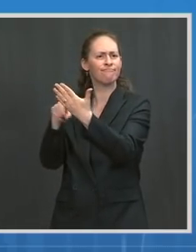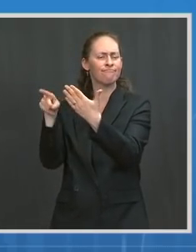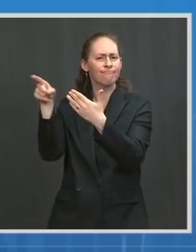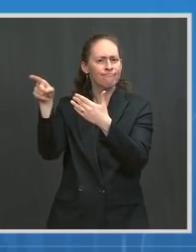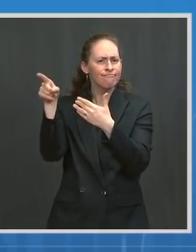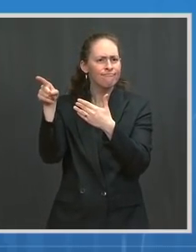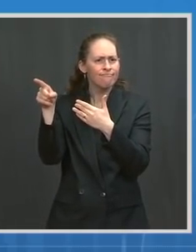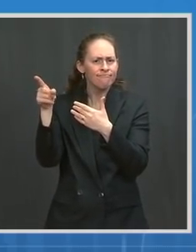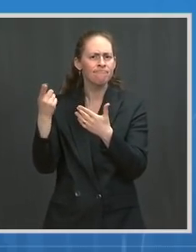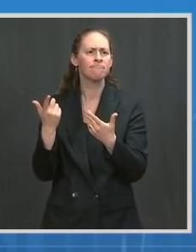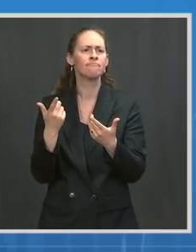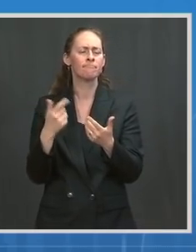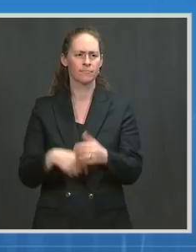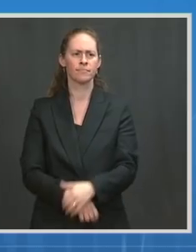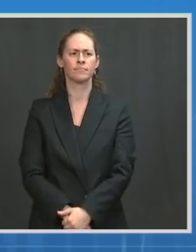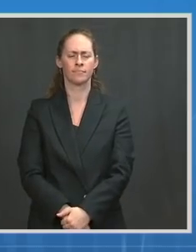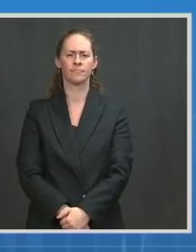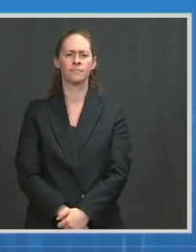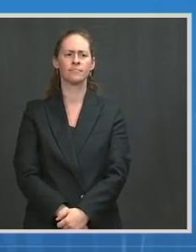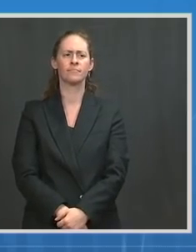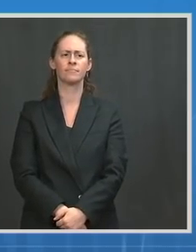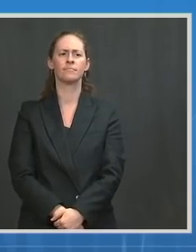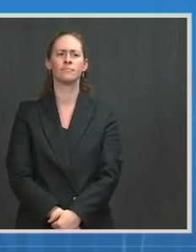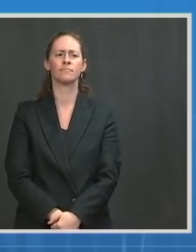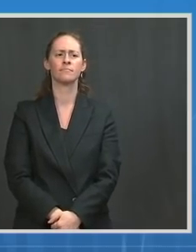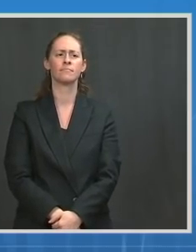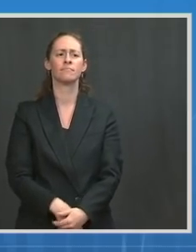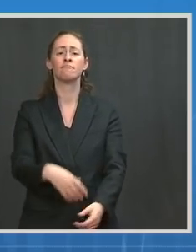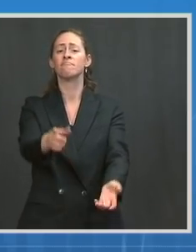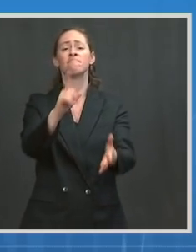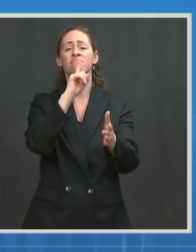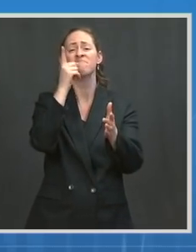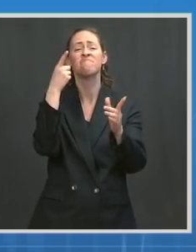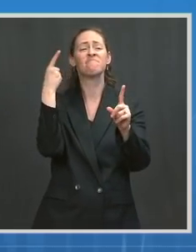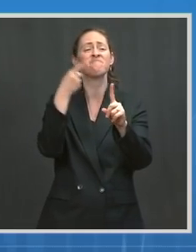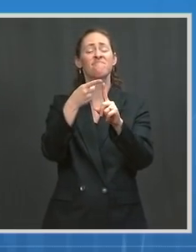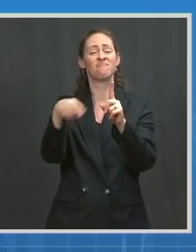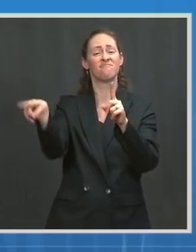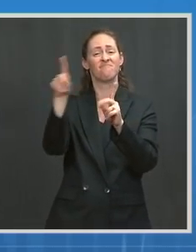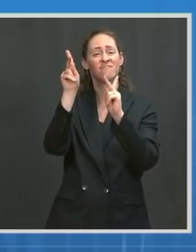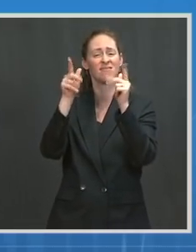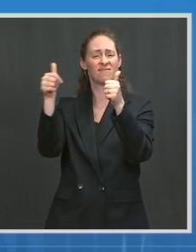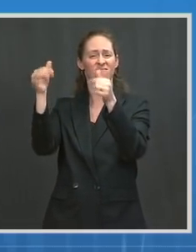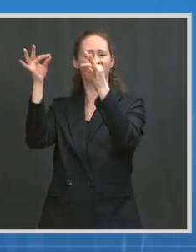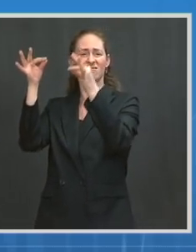I mean, people have to make their own personal choice. What you heard from Dr. Lawensky [Walensky],